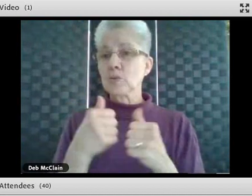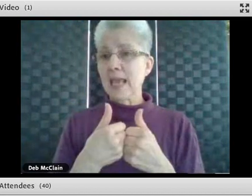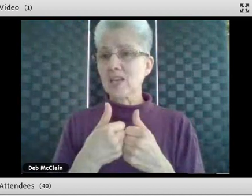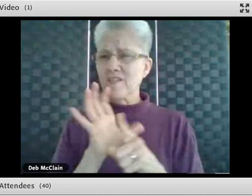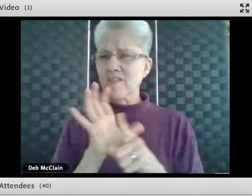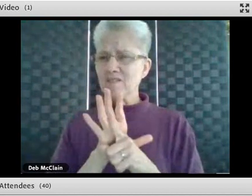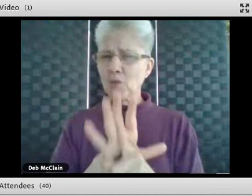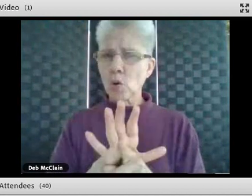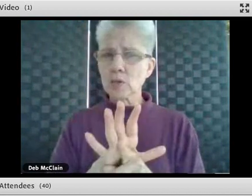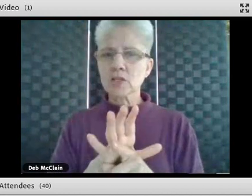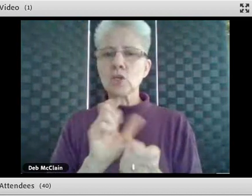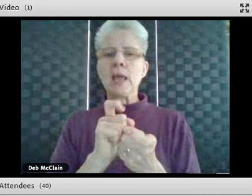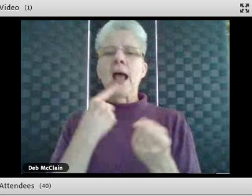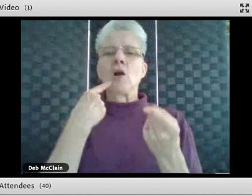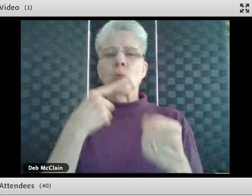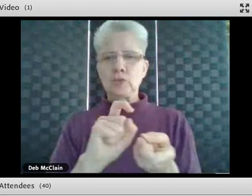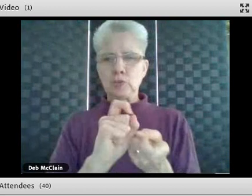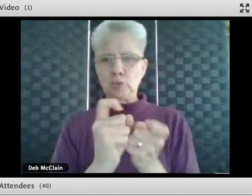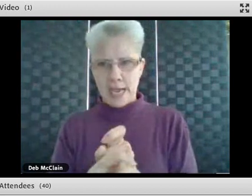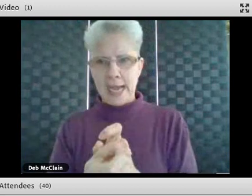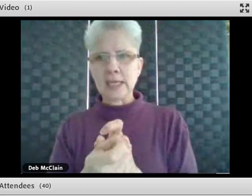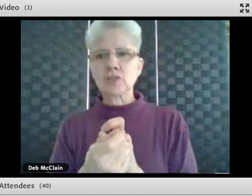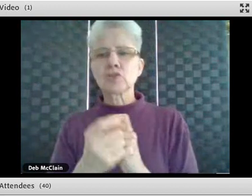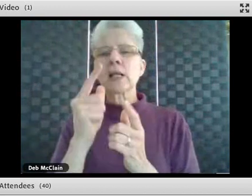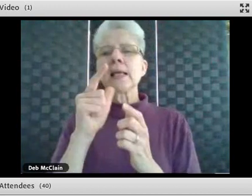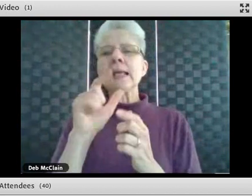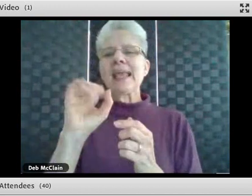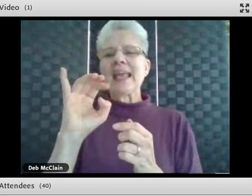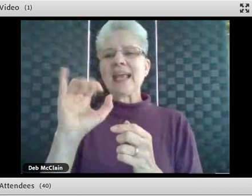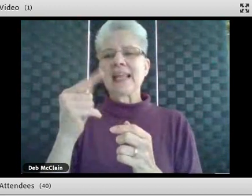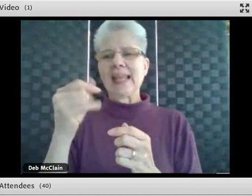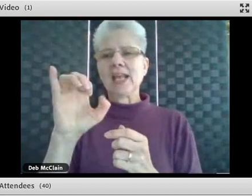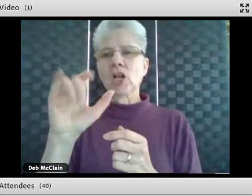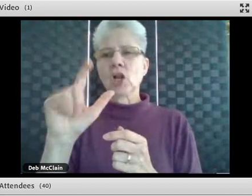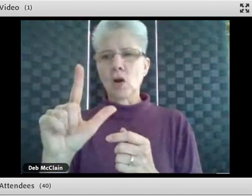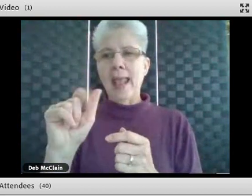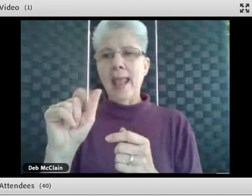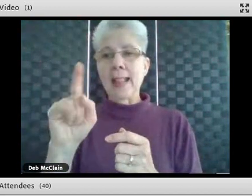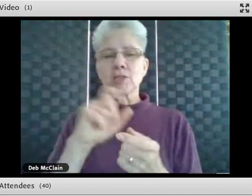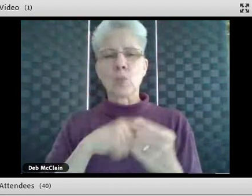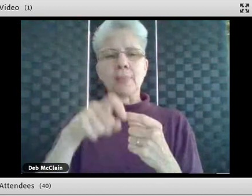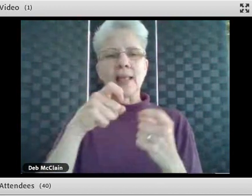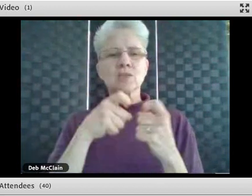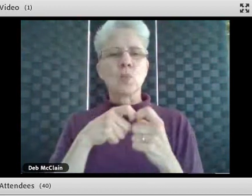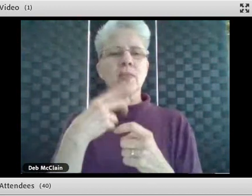agreed to change "illegal aliens" and replace it with two new headings --